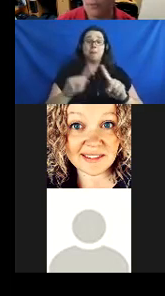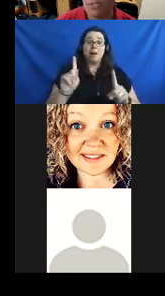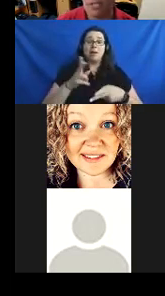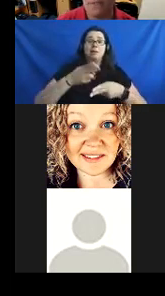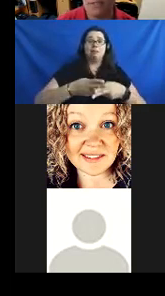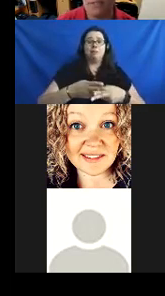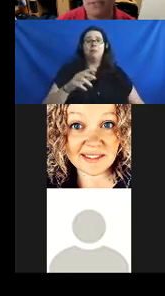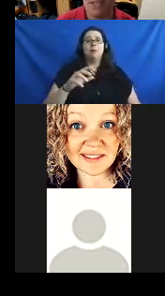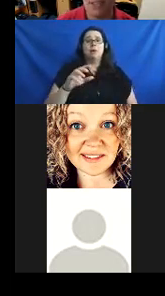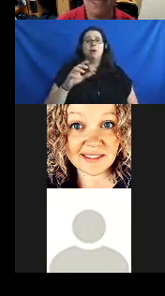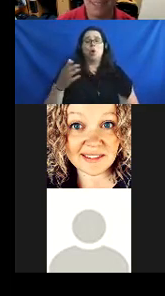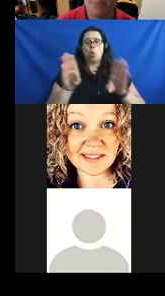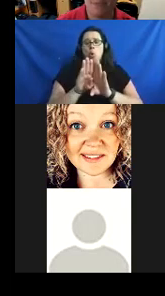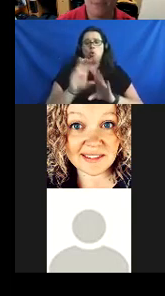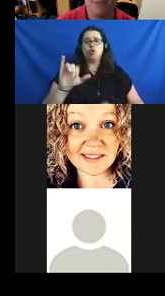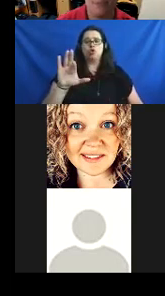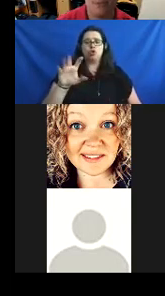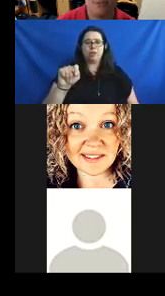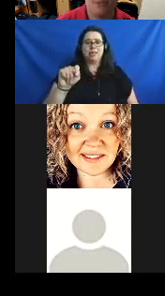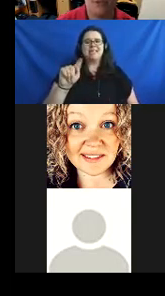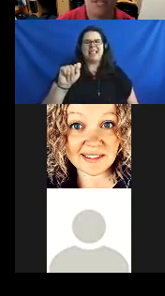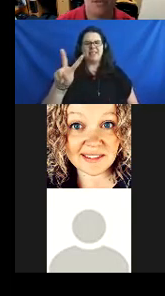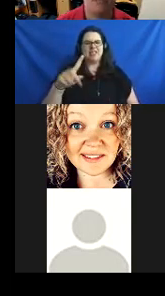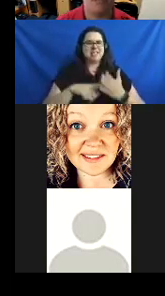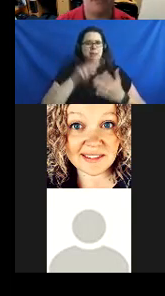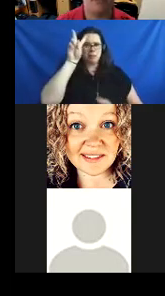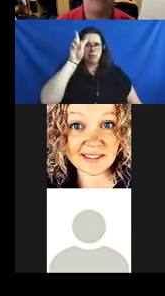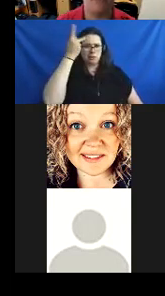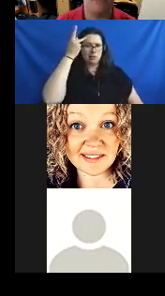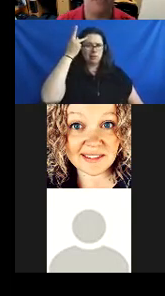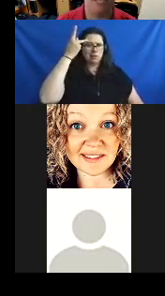TELEVISION WHICH IS SOMETIMES CONFUSED WITH SECURITY CAMERA SYSTEMS.